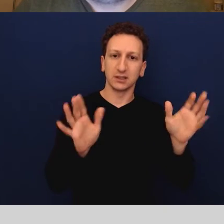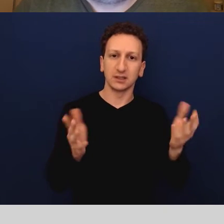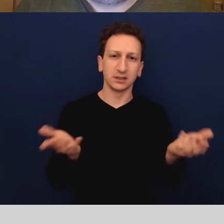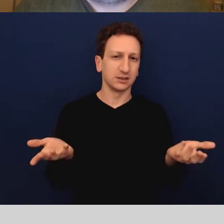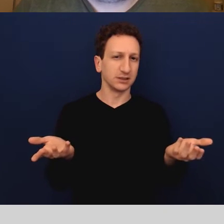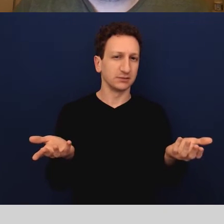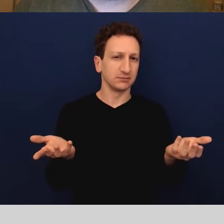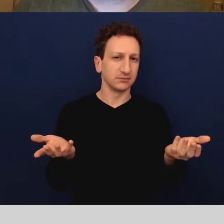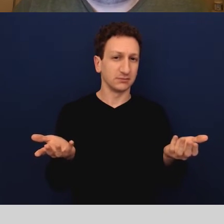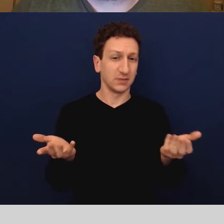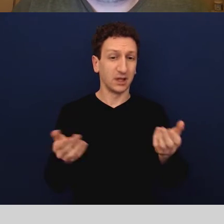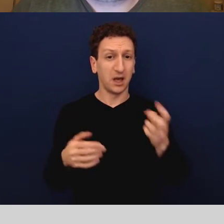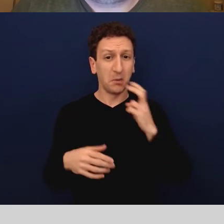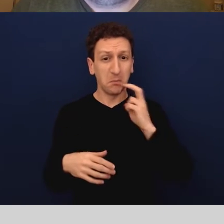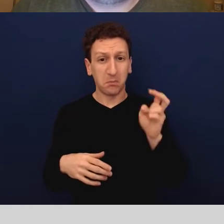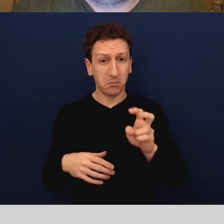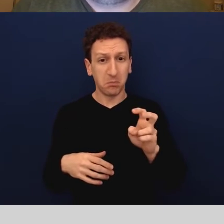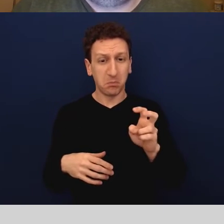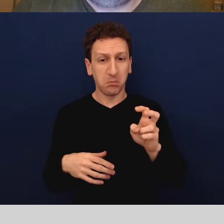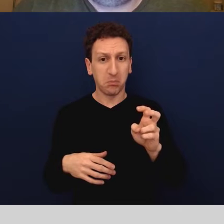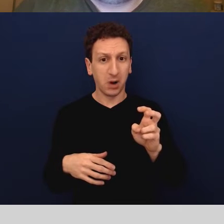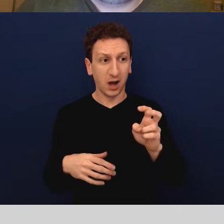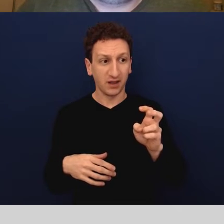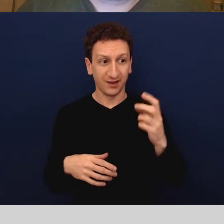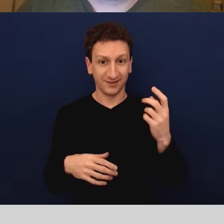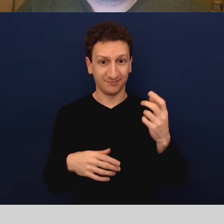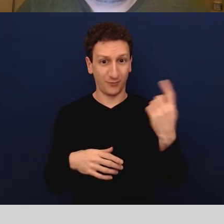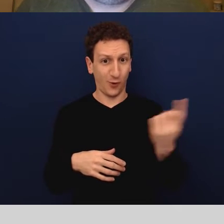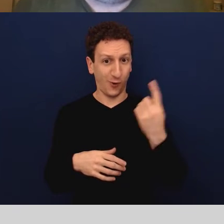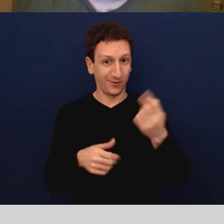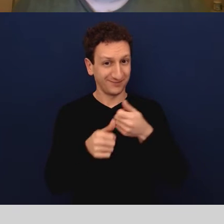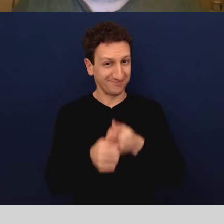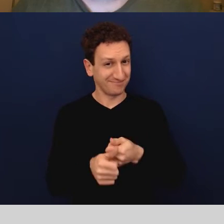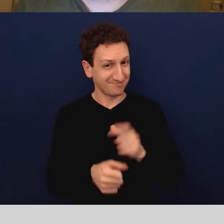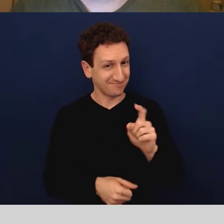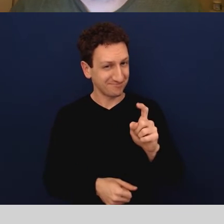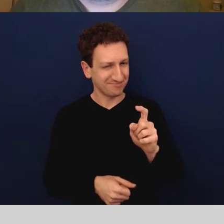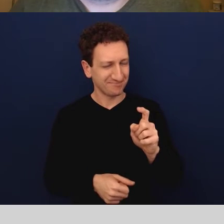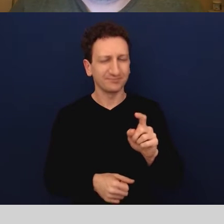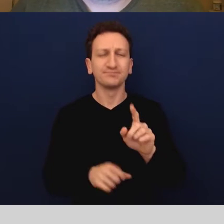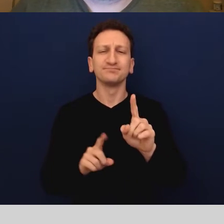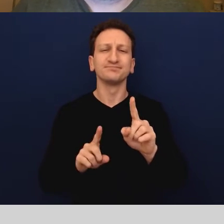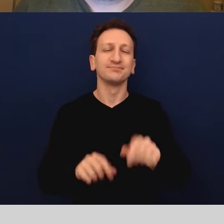How well does Python observe a Python? Let's look at the function str.